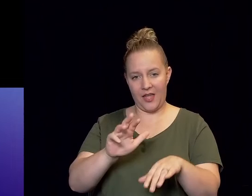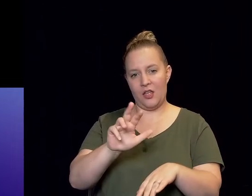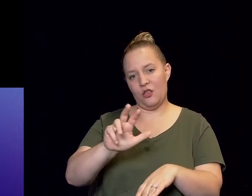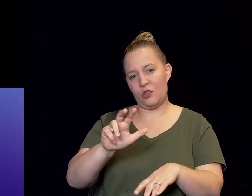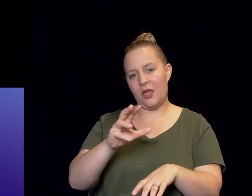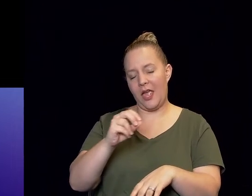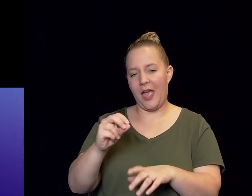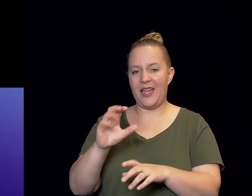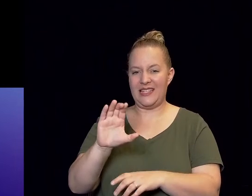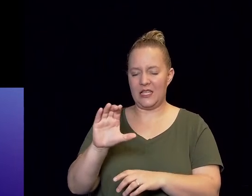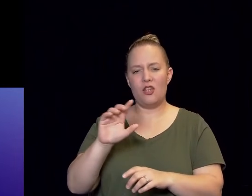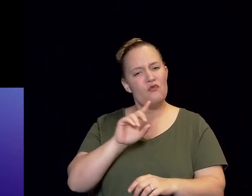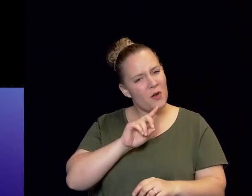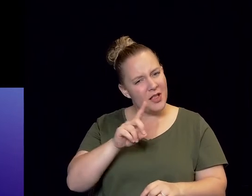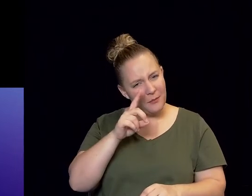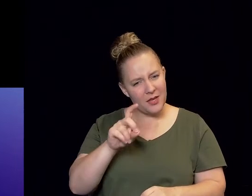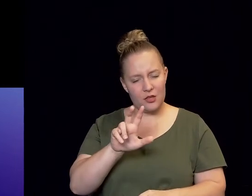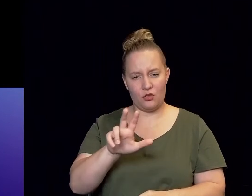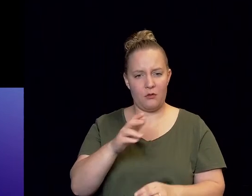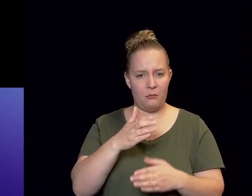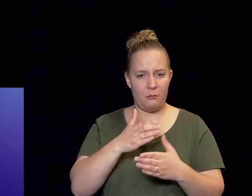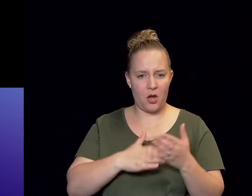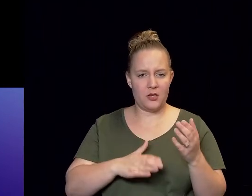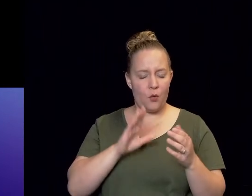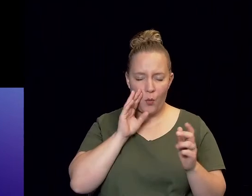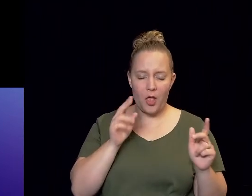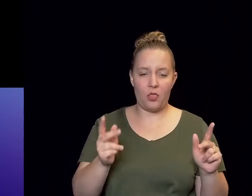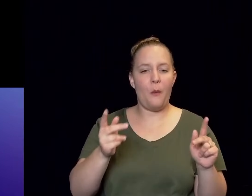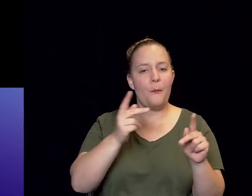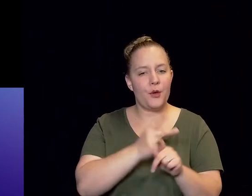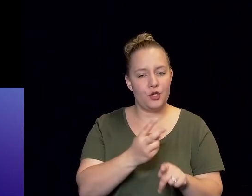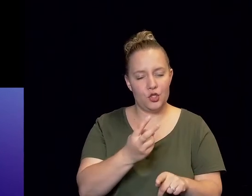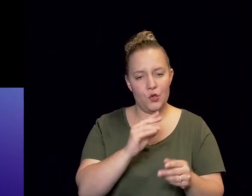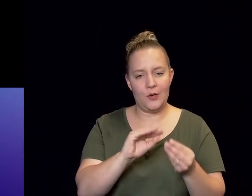So really, because there are three terms here, I'm going to multiply those two numbers together.